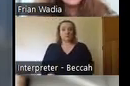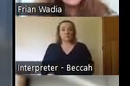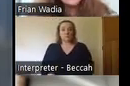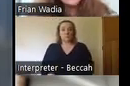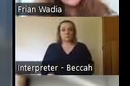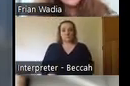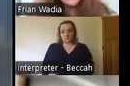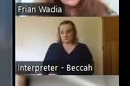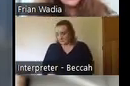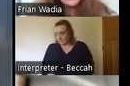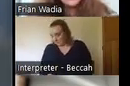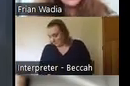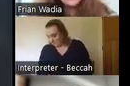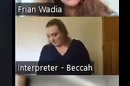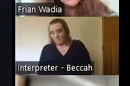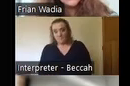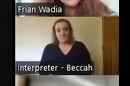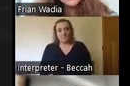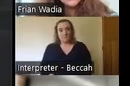but you can get there if you like really work hard.